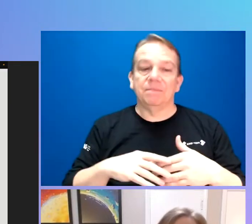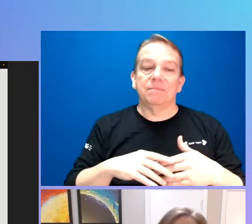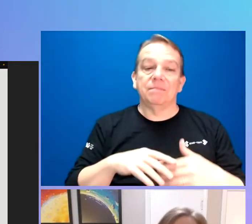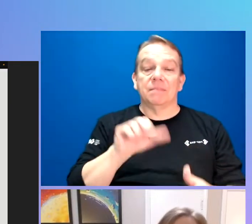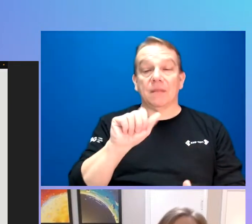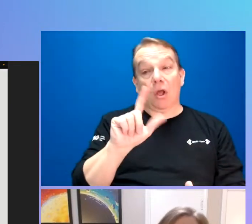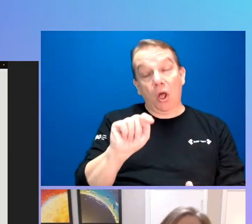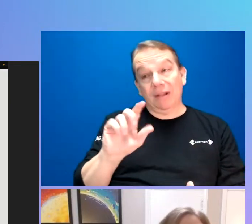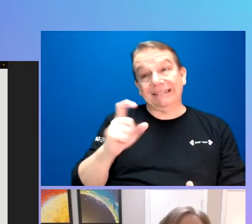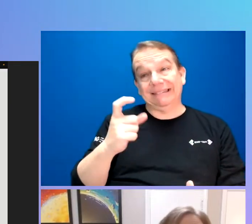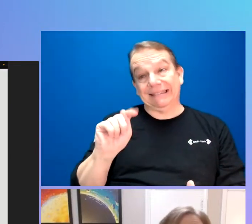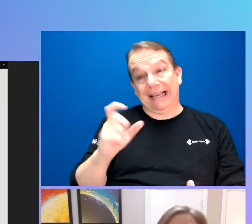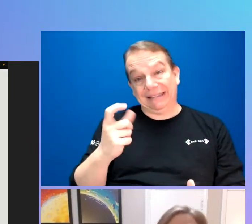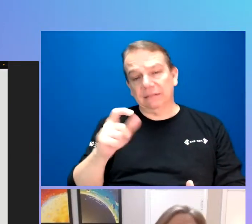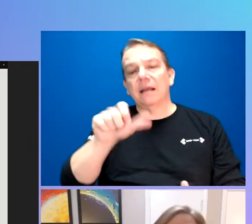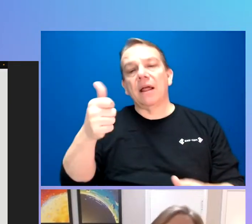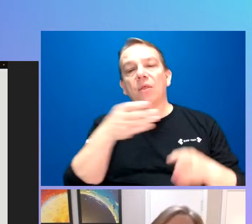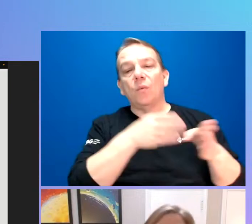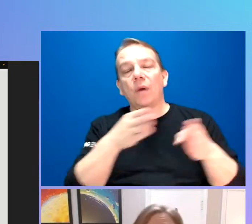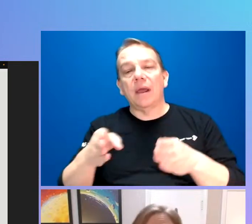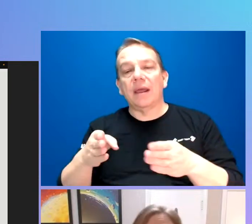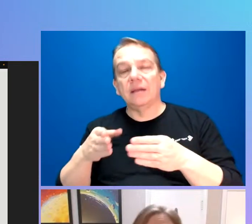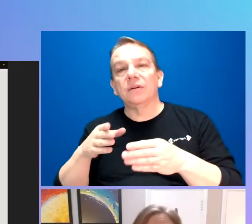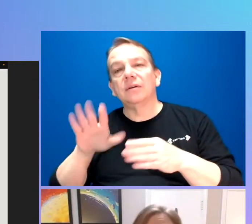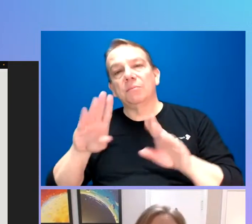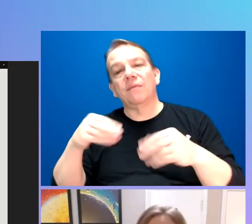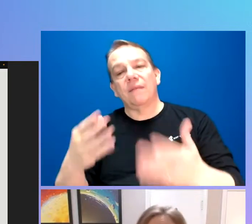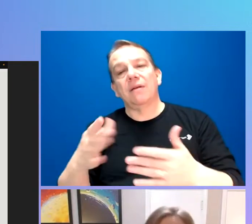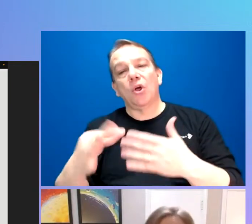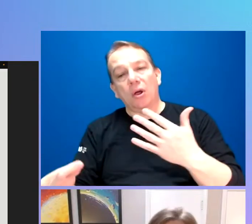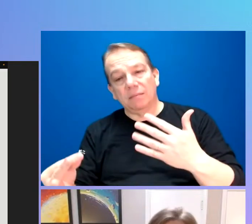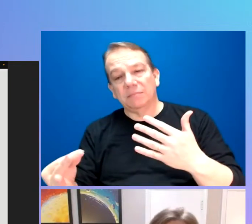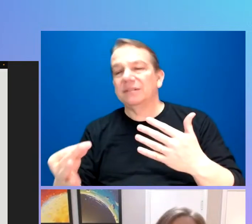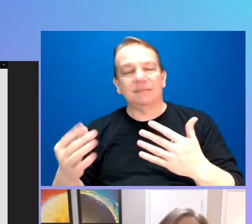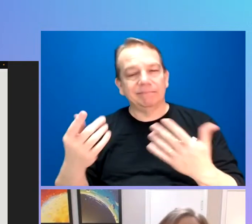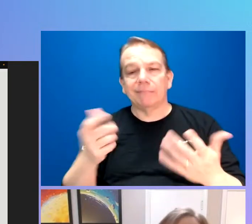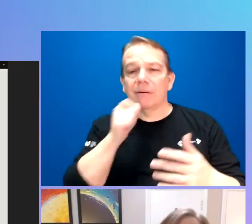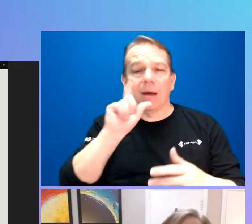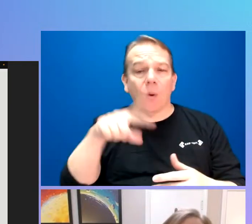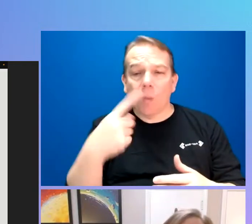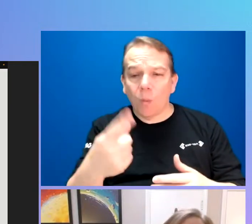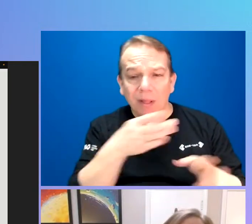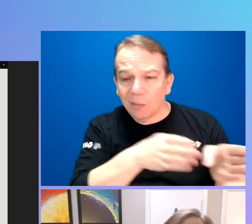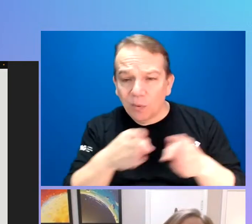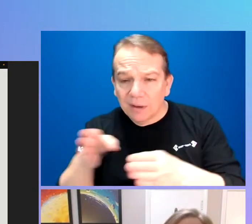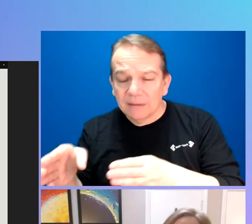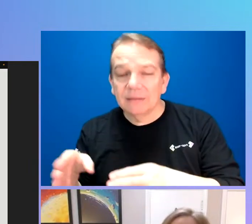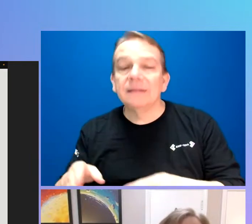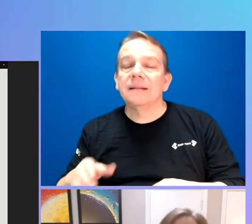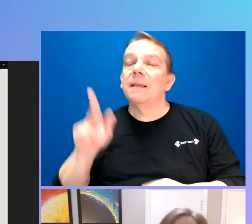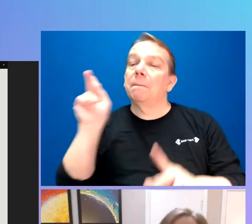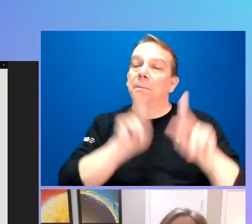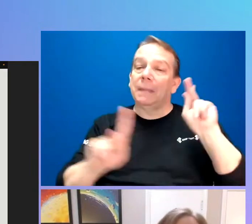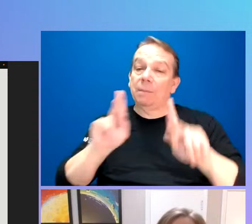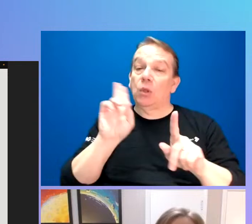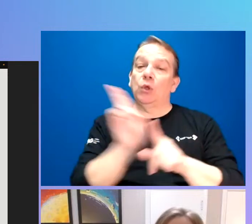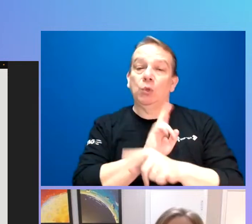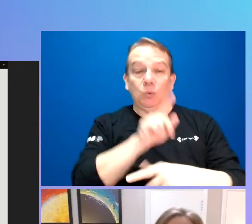text alternative, but it's not the only way. So often folks will use any of these to